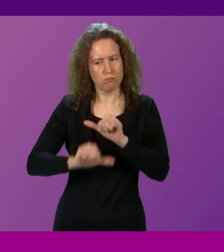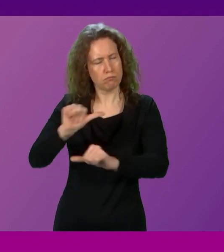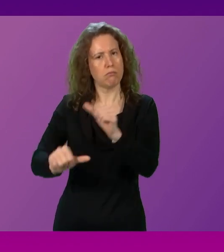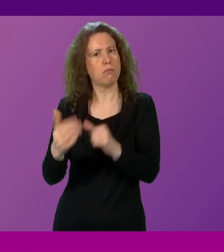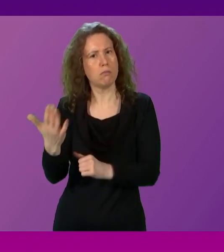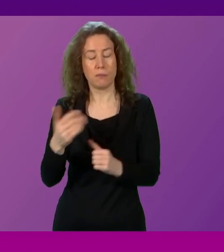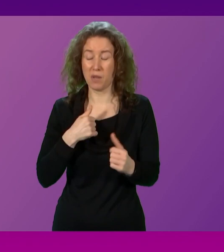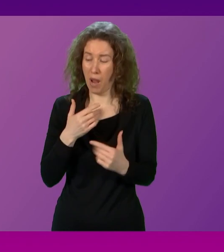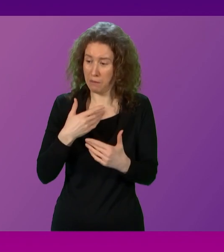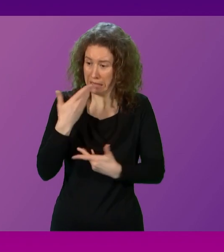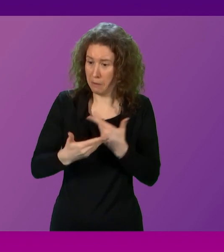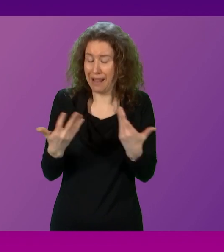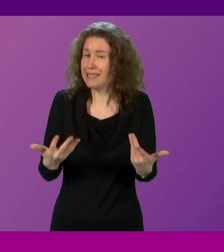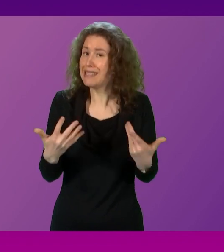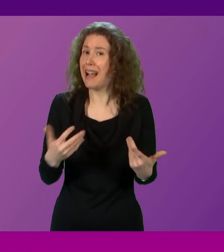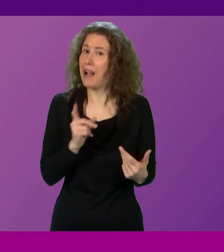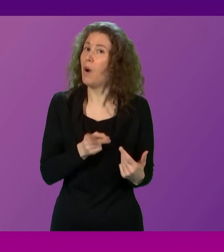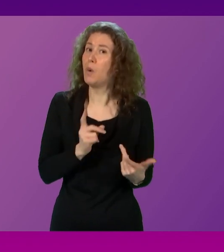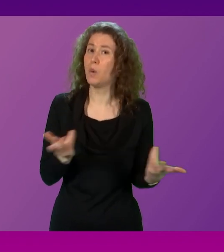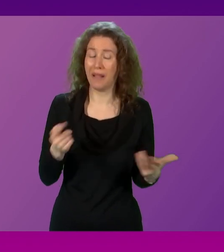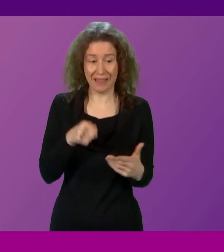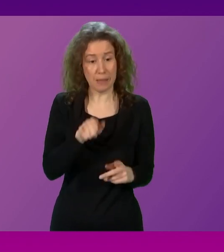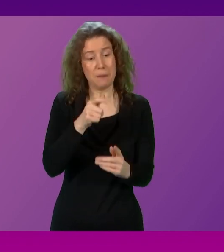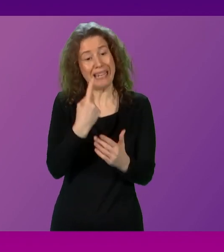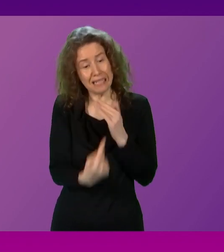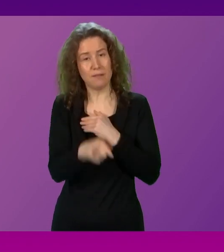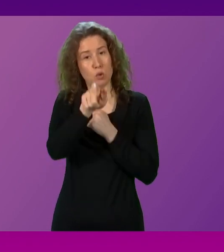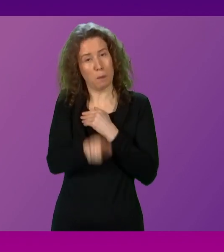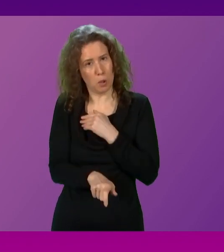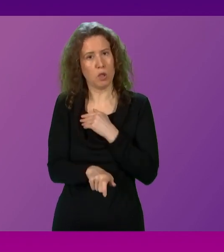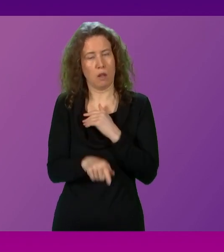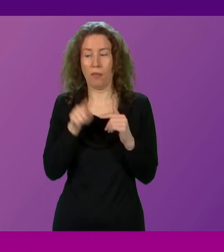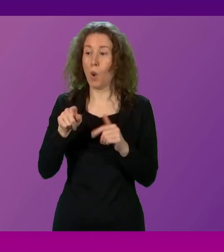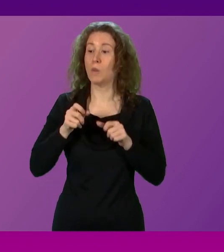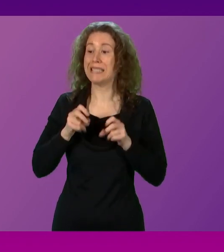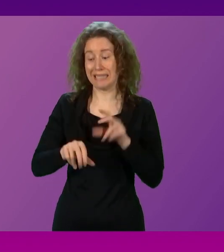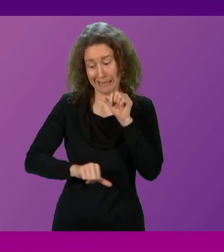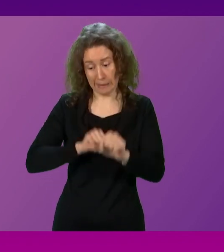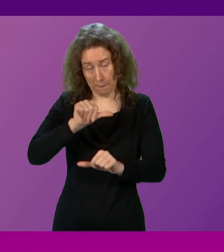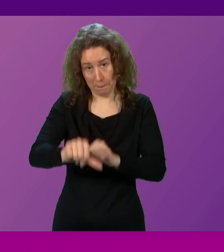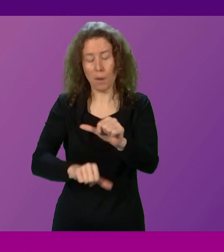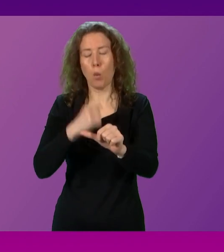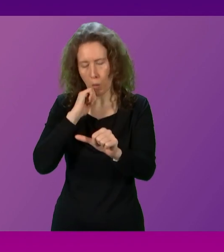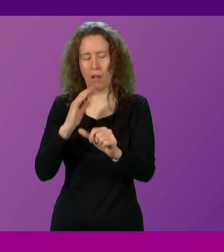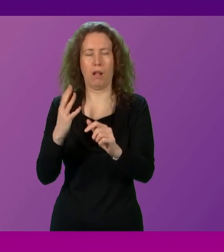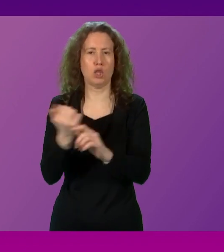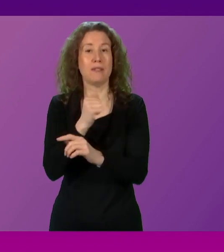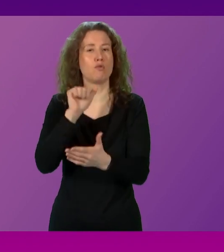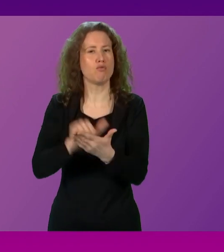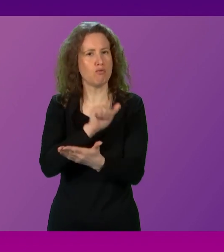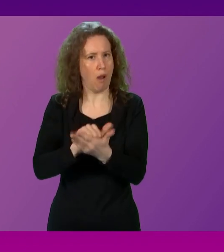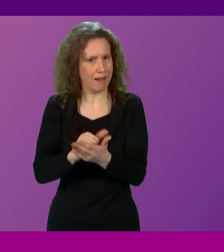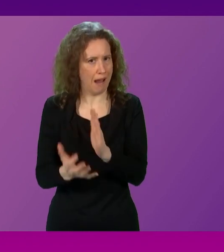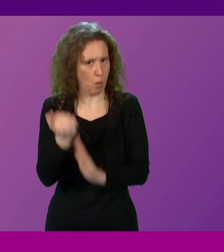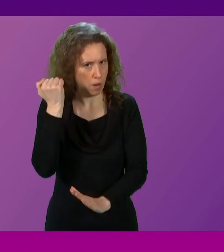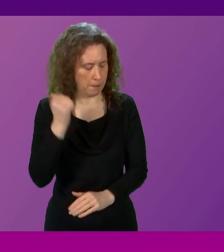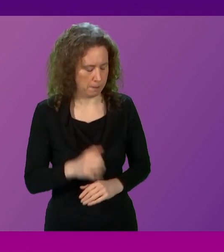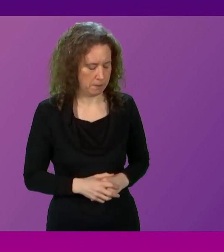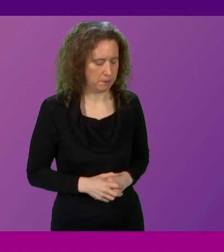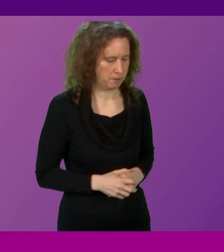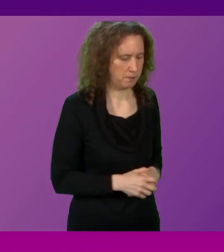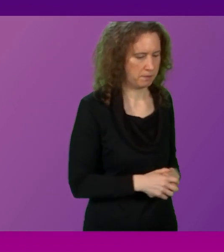I am setting out here, those systems will lead to the right outcome in this individual case.